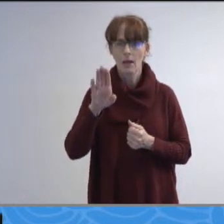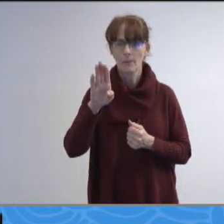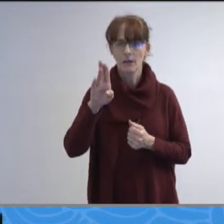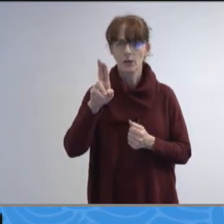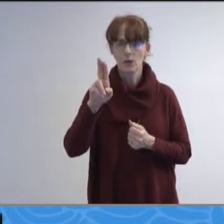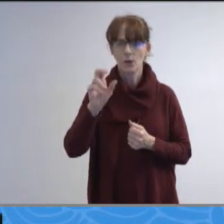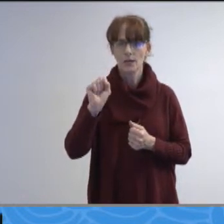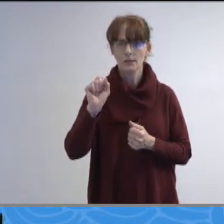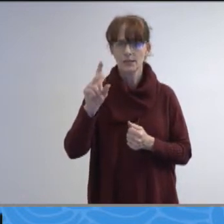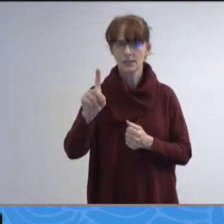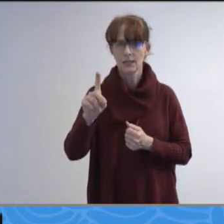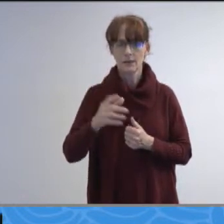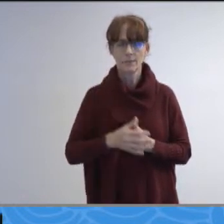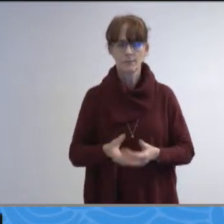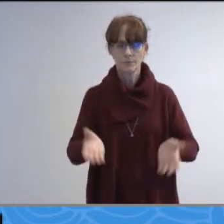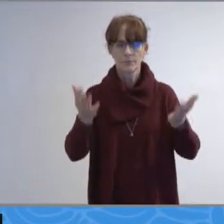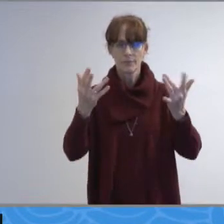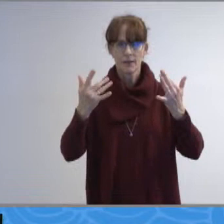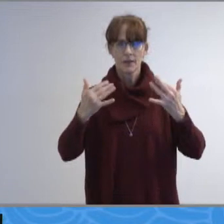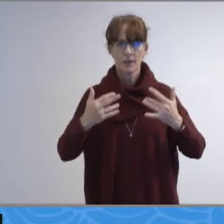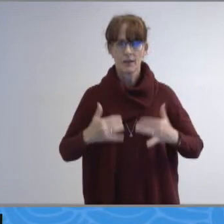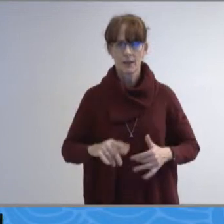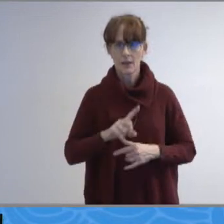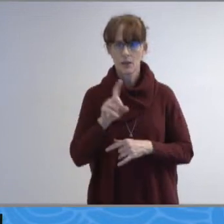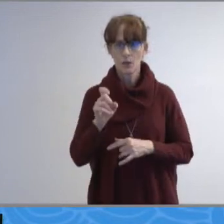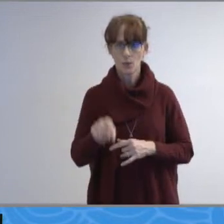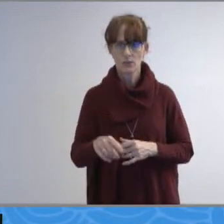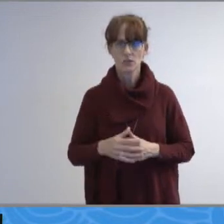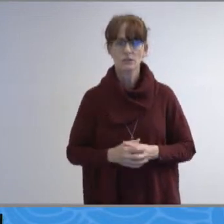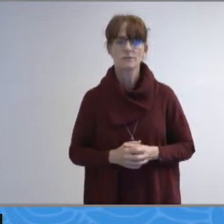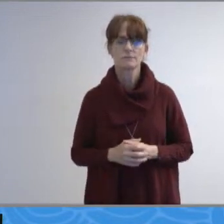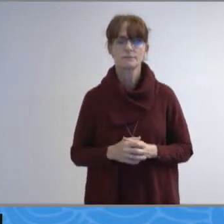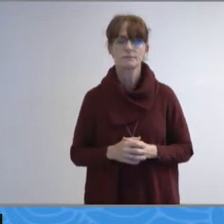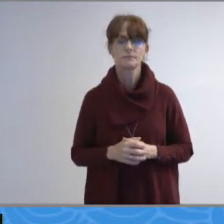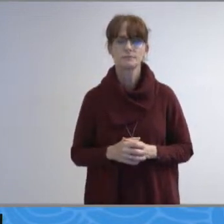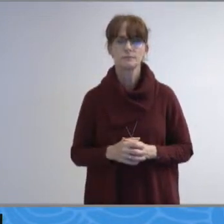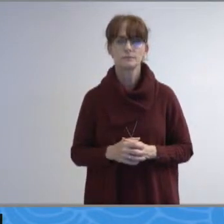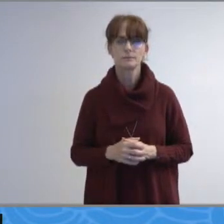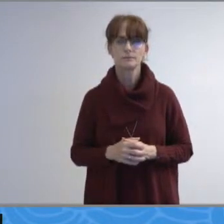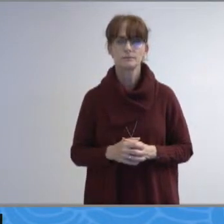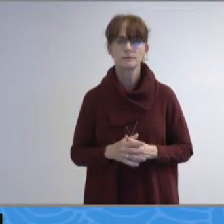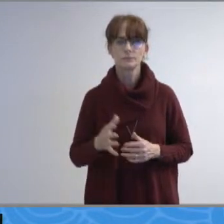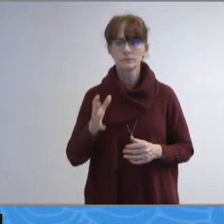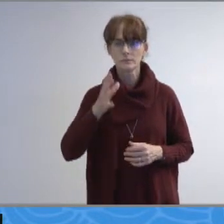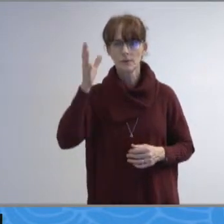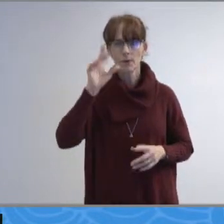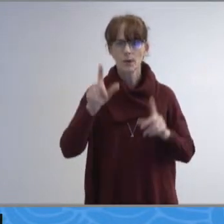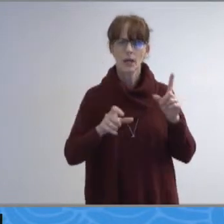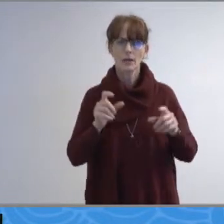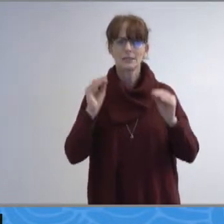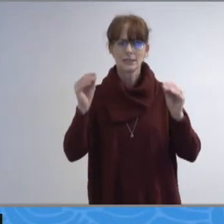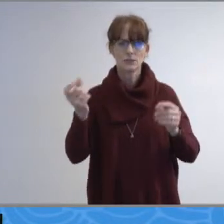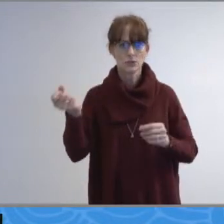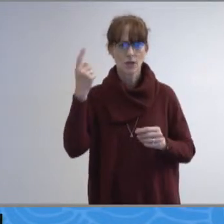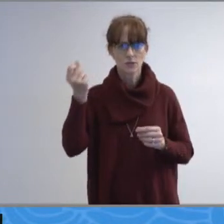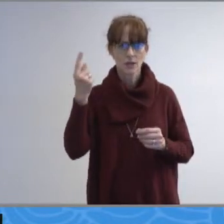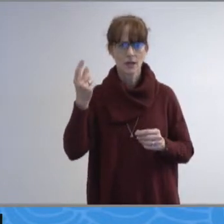So moving on to another question we got from one of our parents asking, do teachers understand the assessments